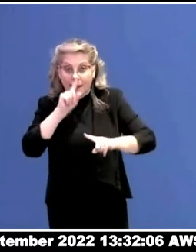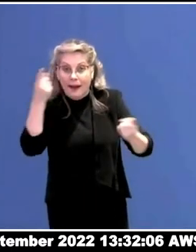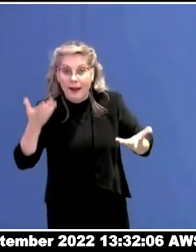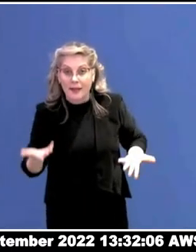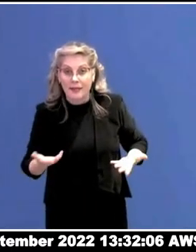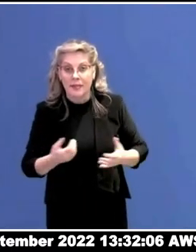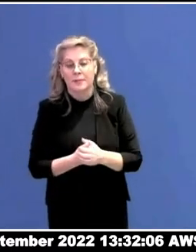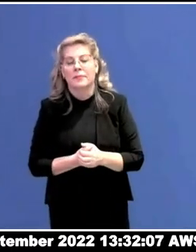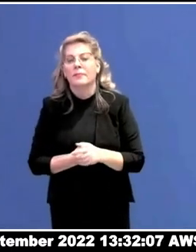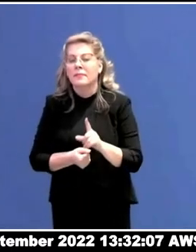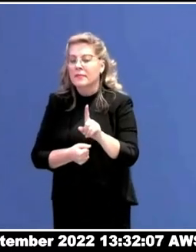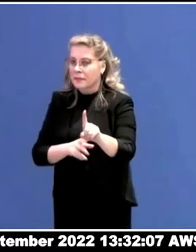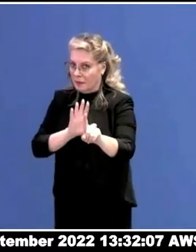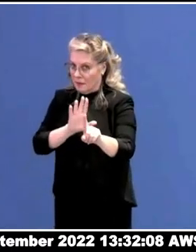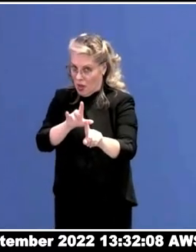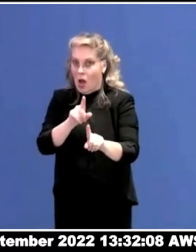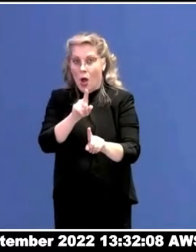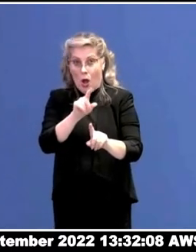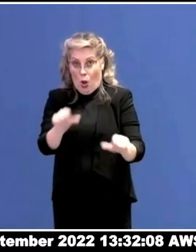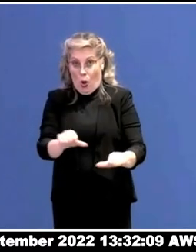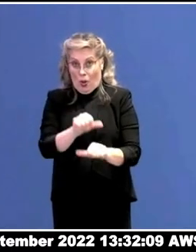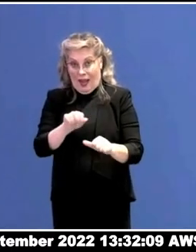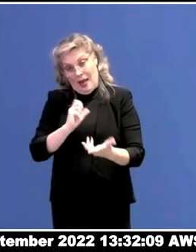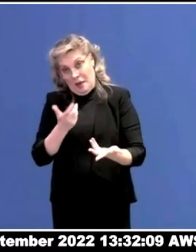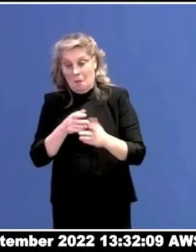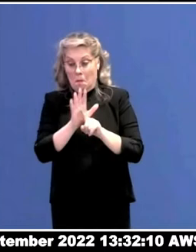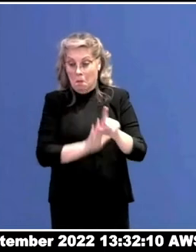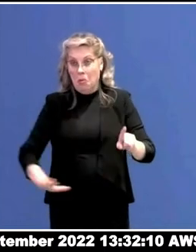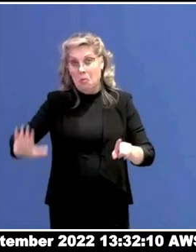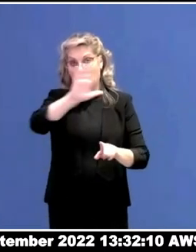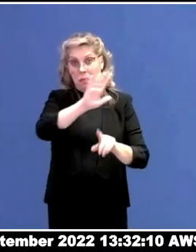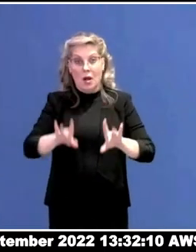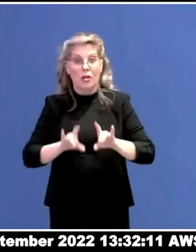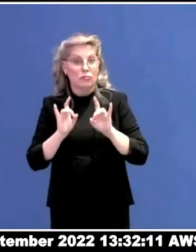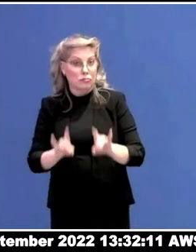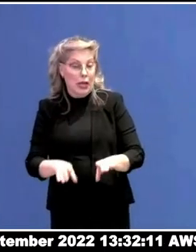Based on your experience around Australia, I understand that in some states, health